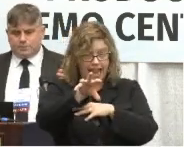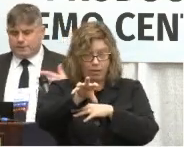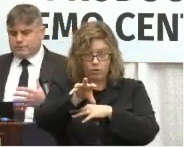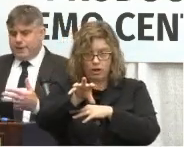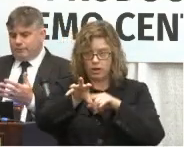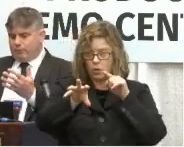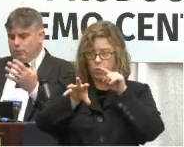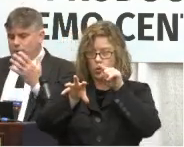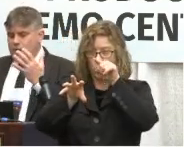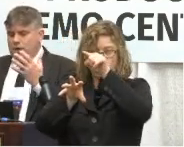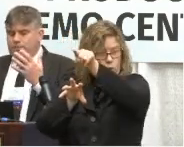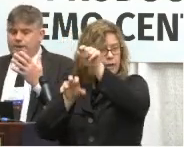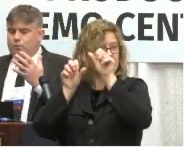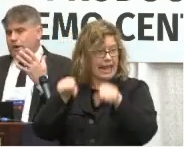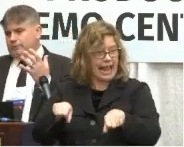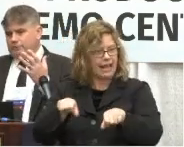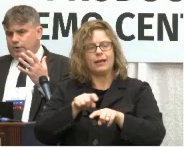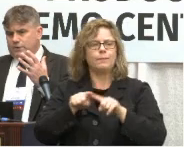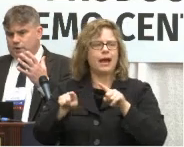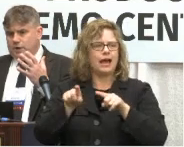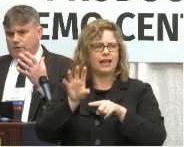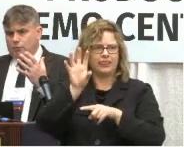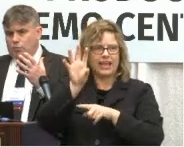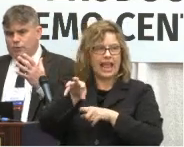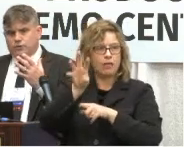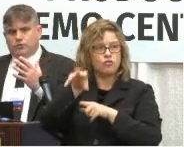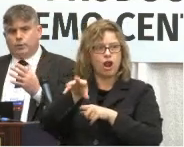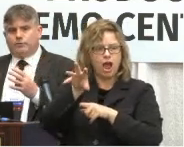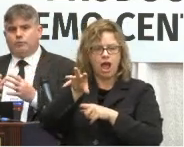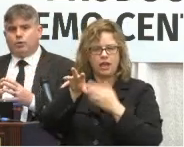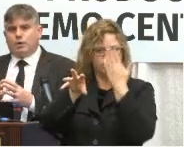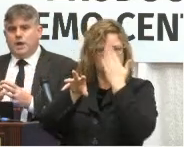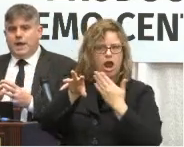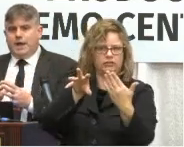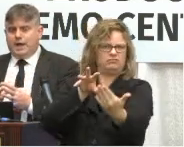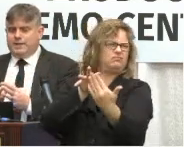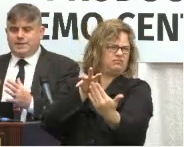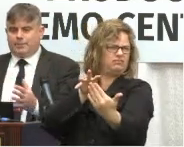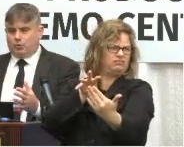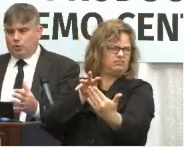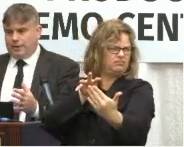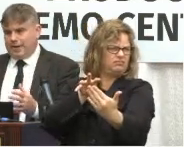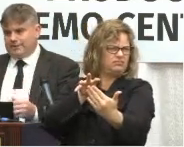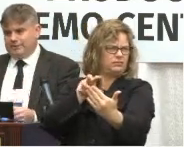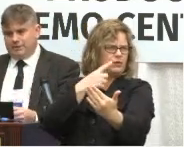but it's meant for being right in front of what you're doing for any type of grooming activity.